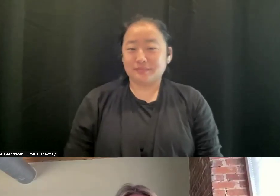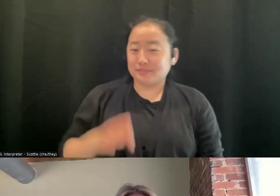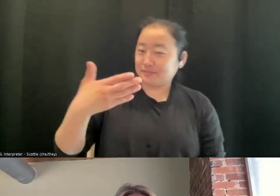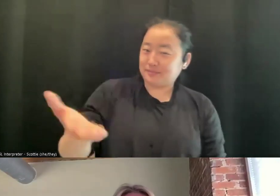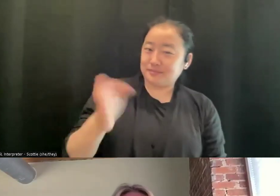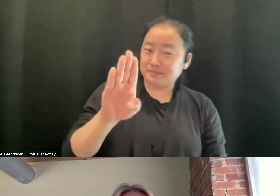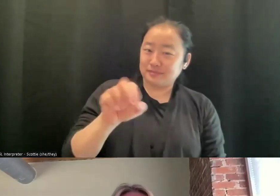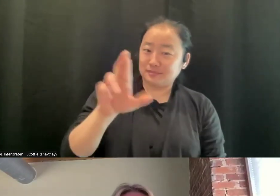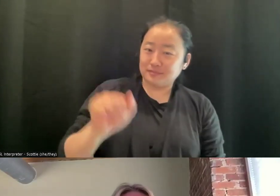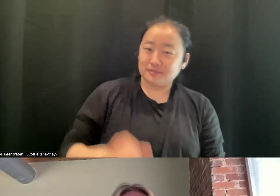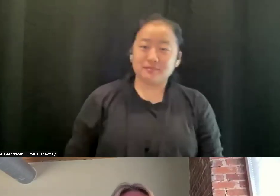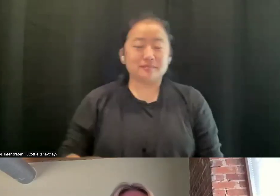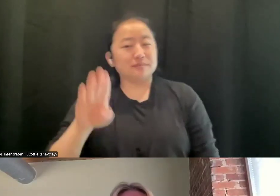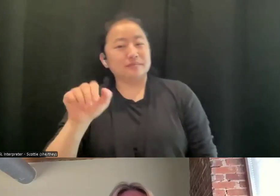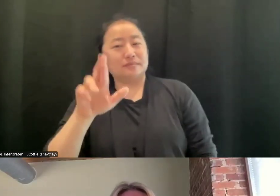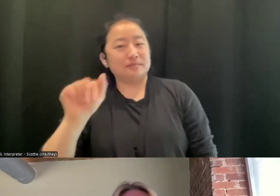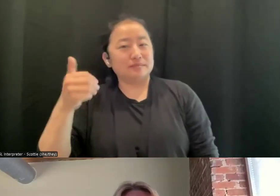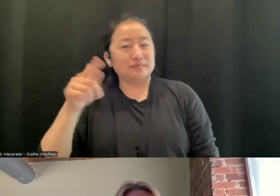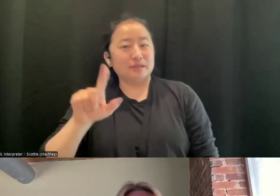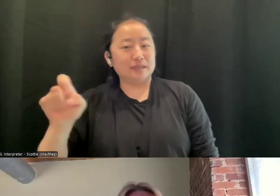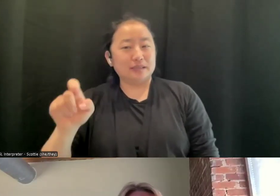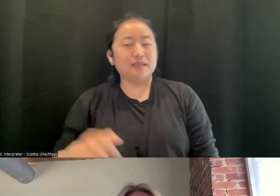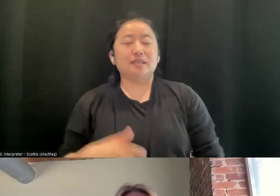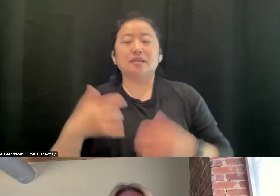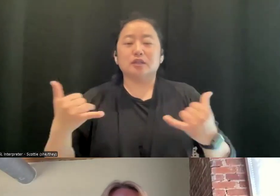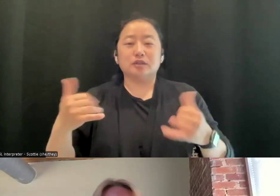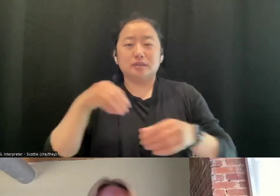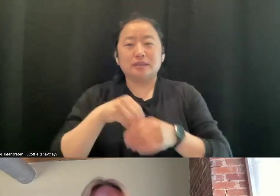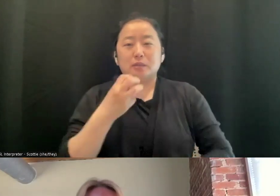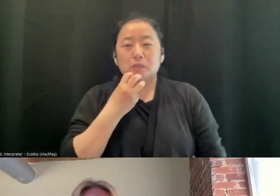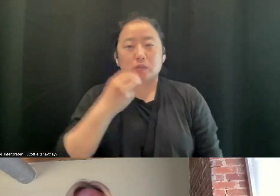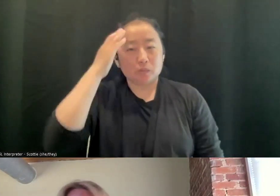BoraHi, I'm Bora Lee. Currently I'm in Seoul, Korea,